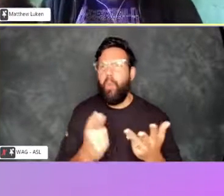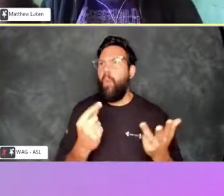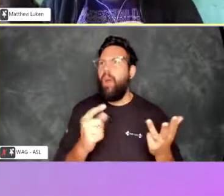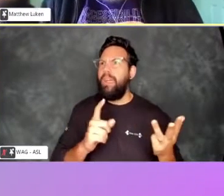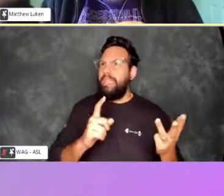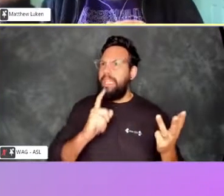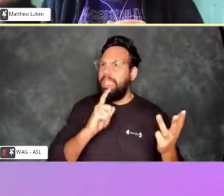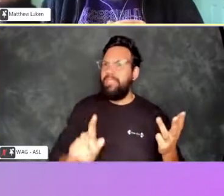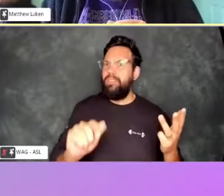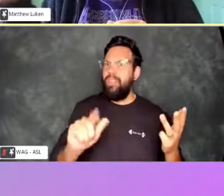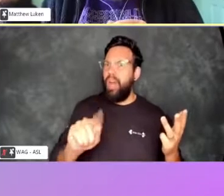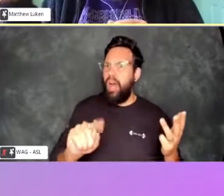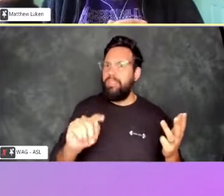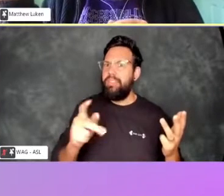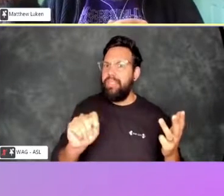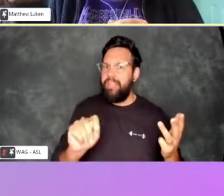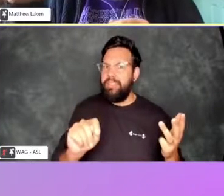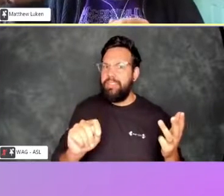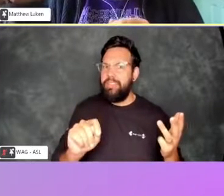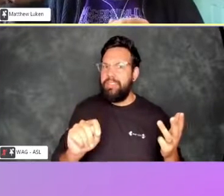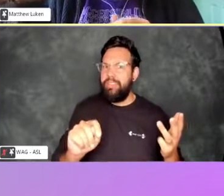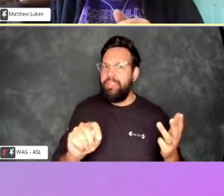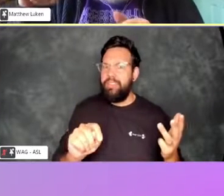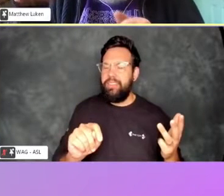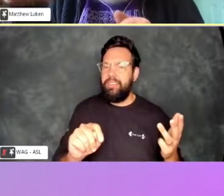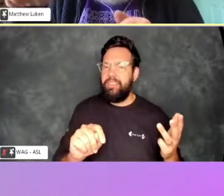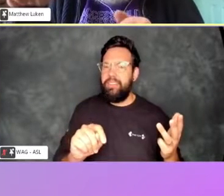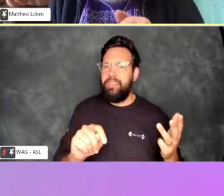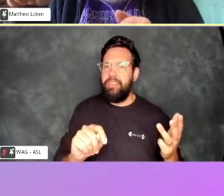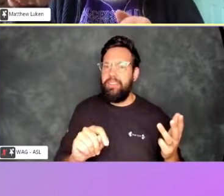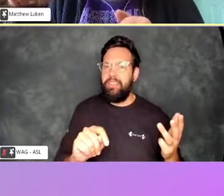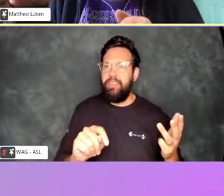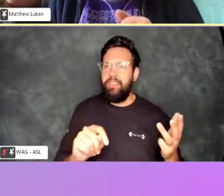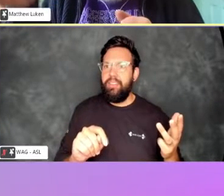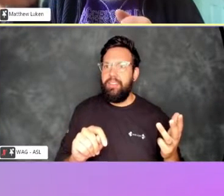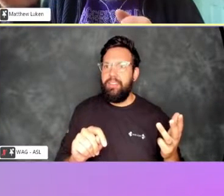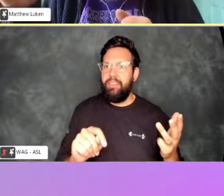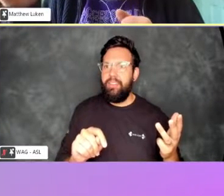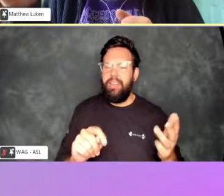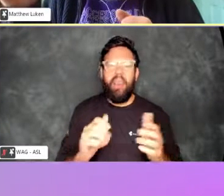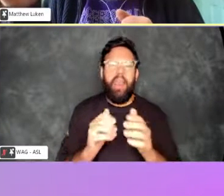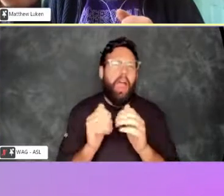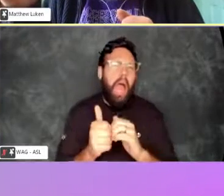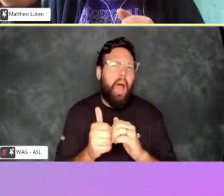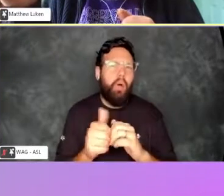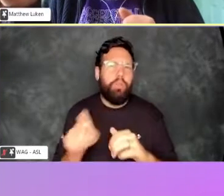the developer? More importantly, what is it? How